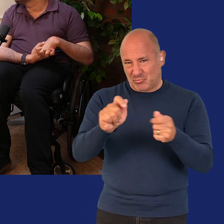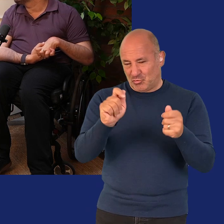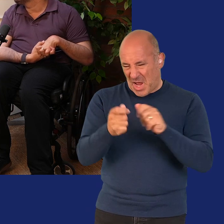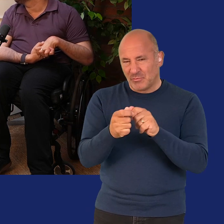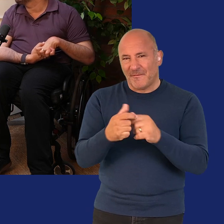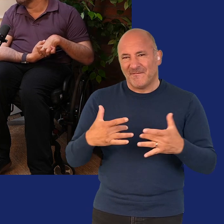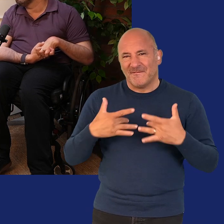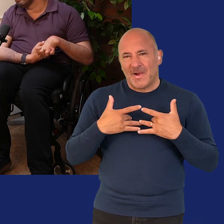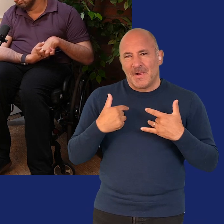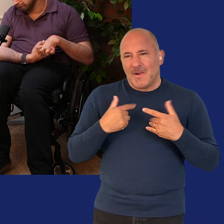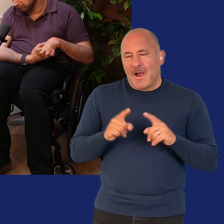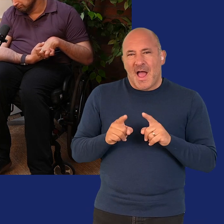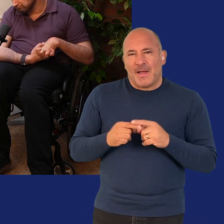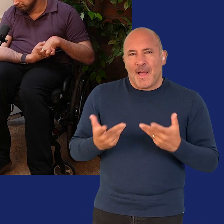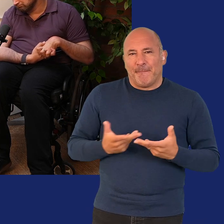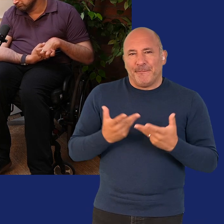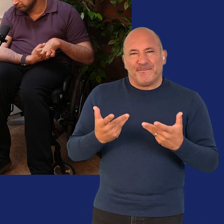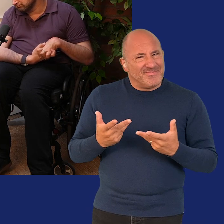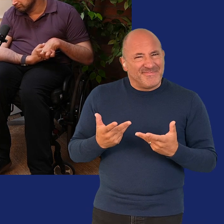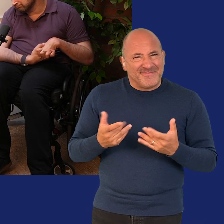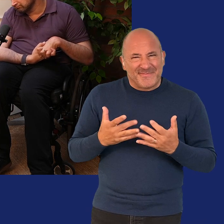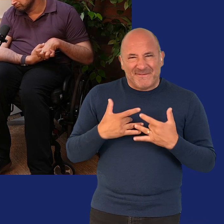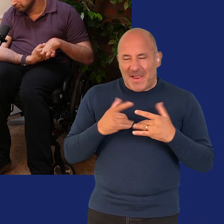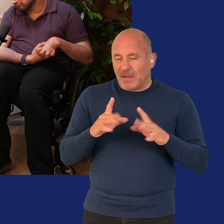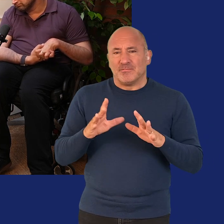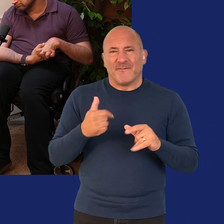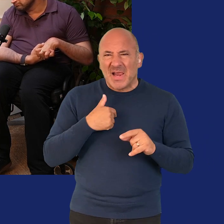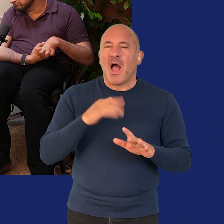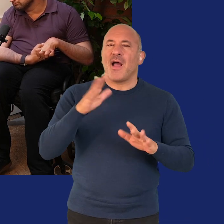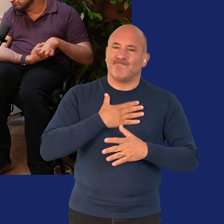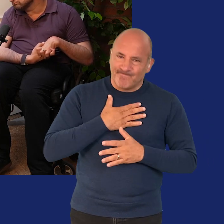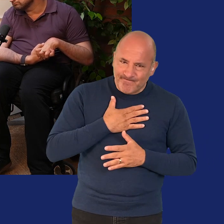Jess: -Um, and so I think it's, it's being humble enough and authentic enough and vulnerable enough Josh: mm-hmm.